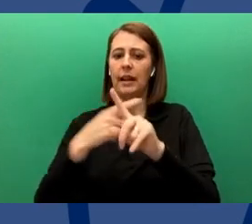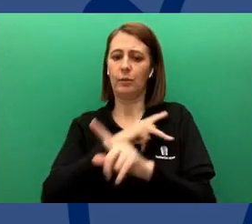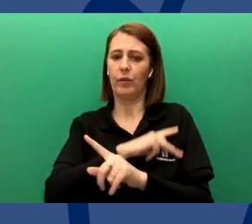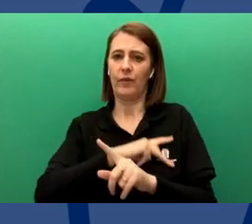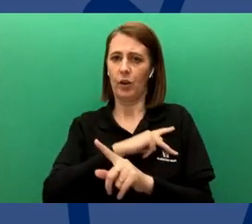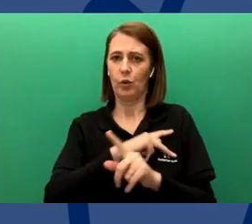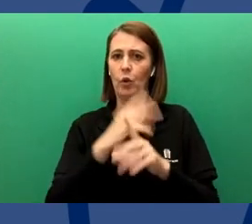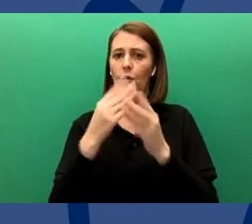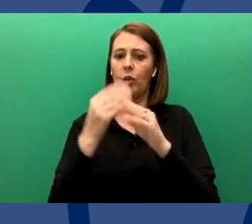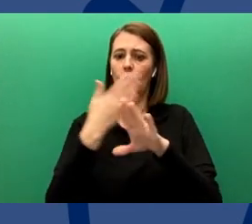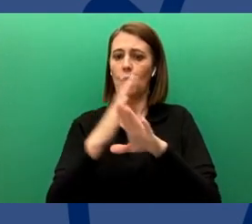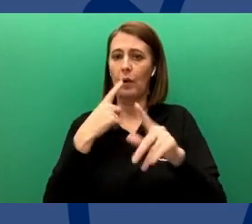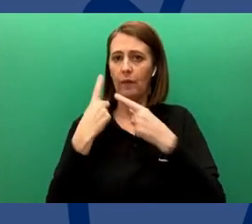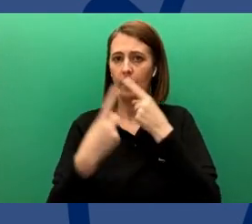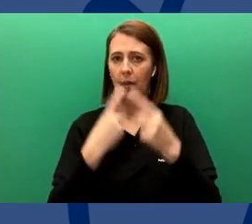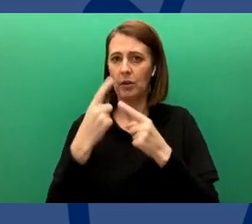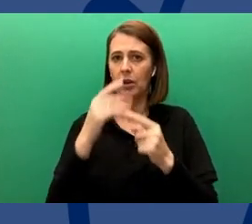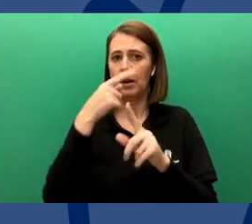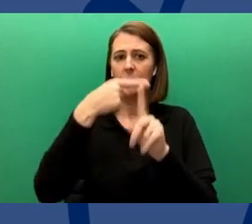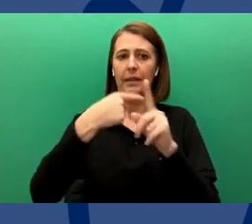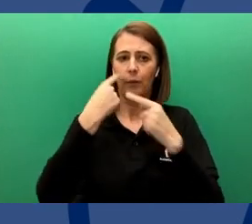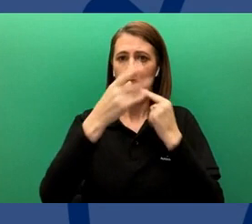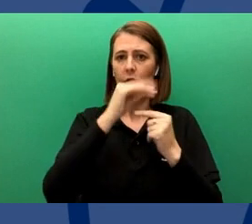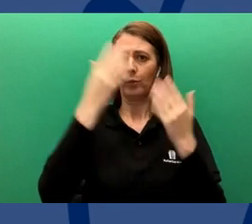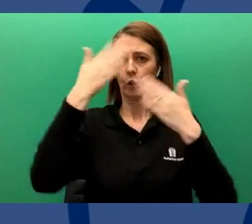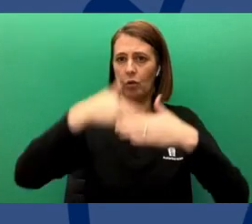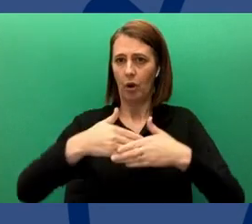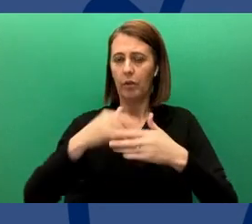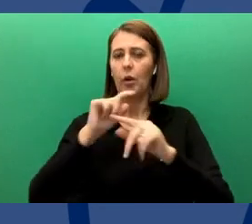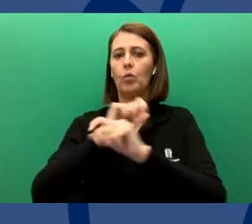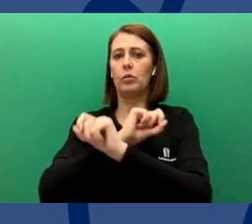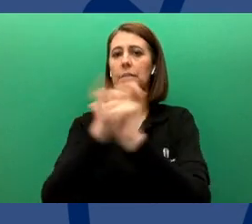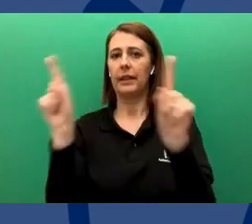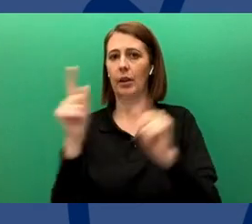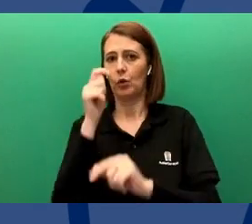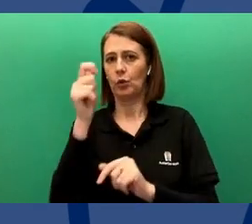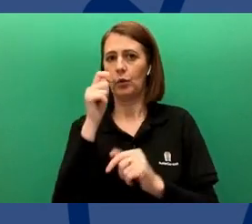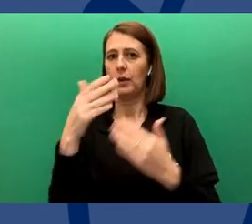from the session tonight which will then be sent out soon. Thanks again for your time.